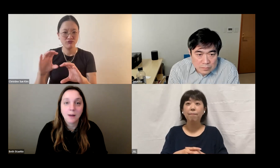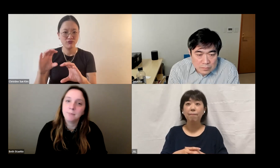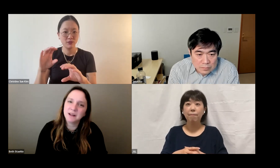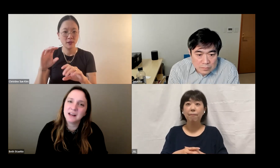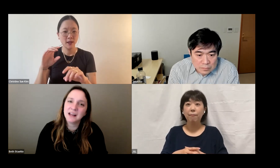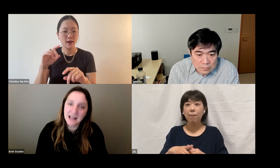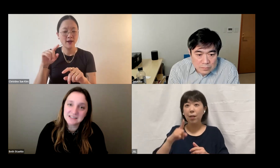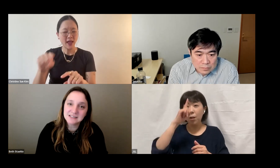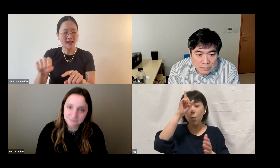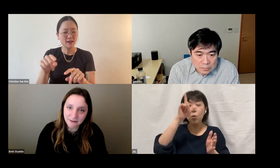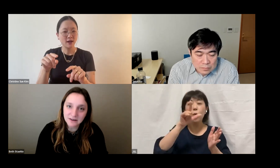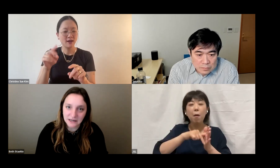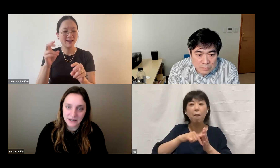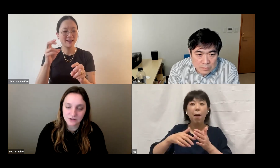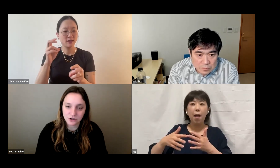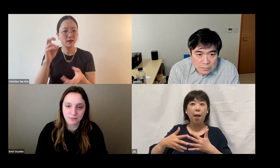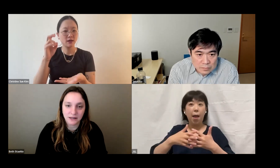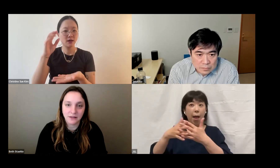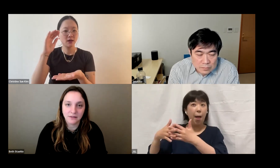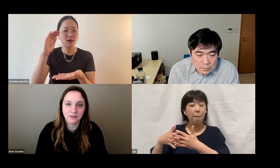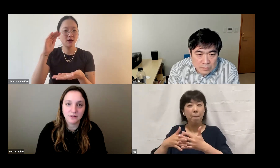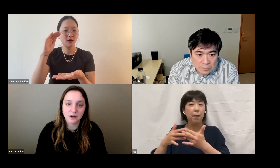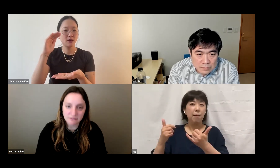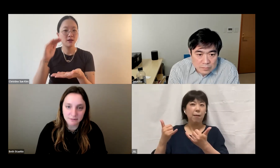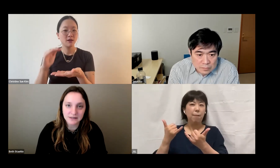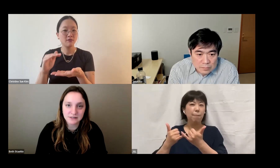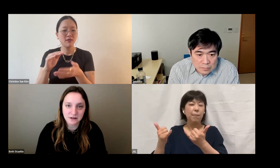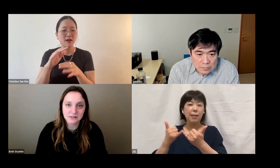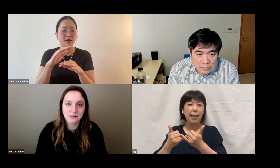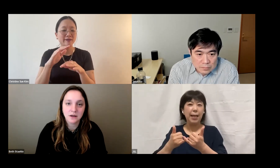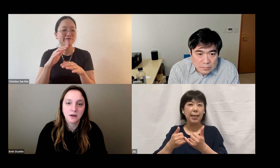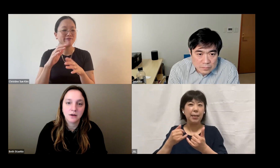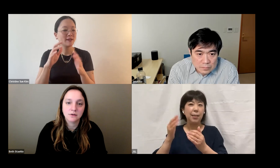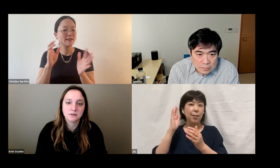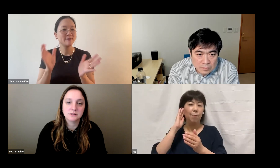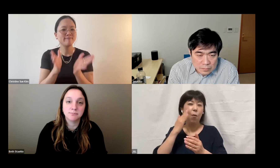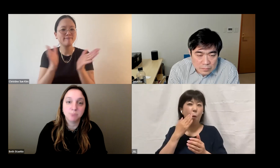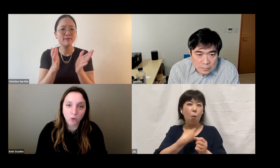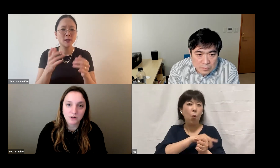but it has the funding In Germany, the government does support